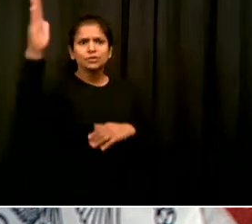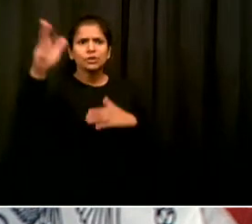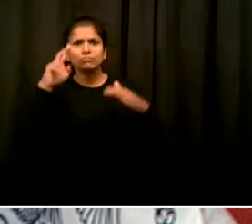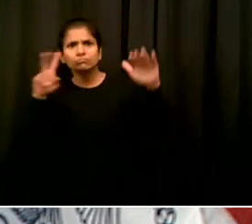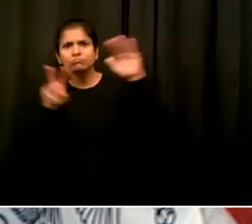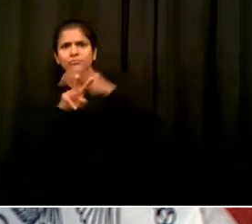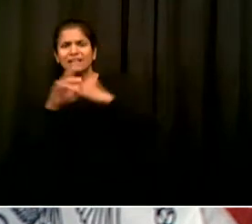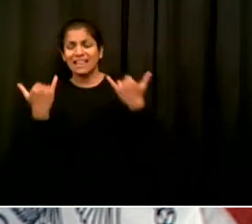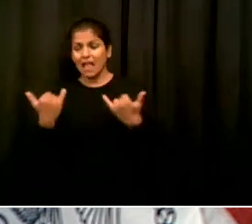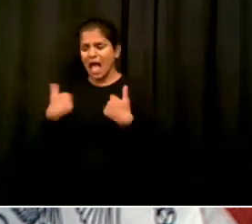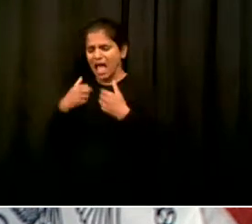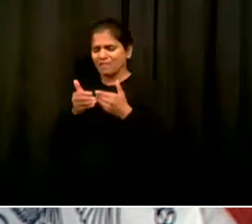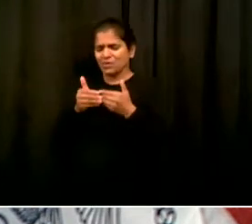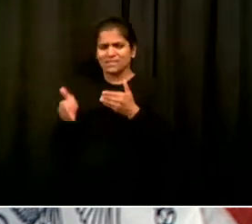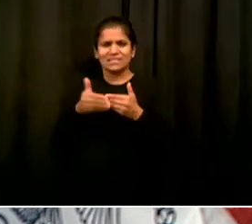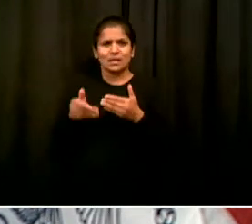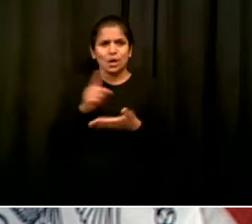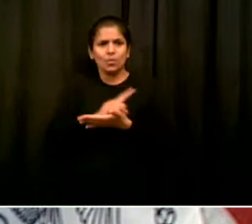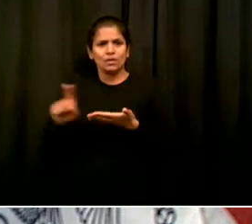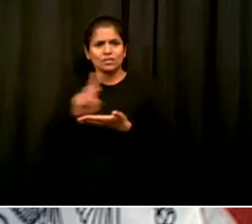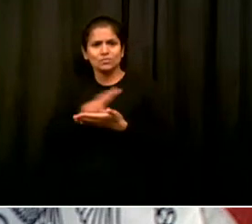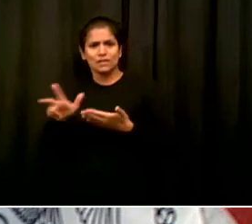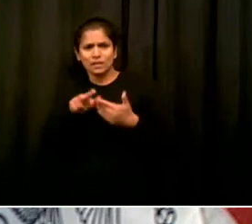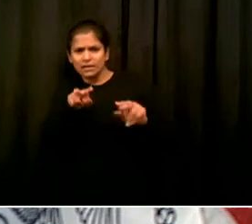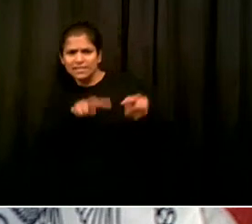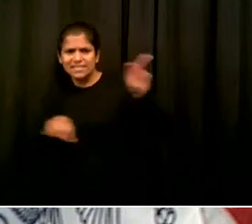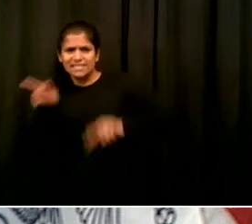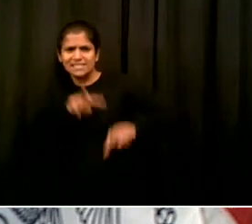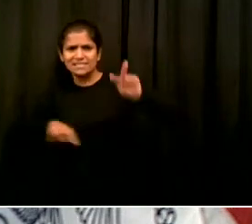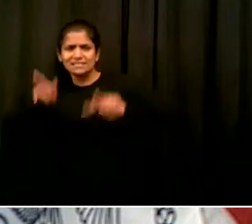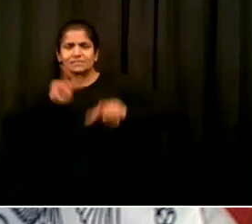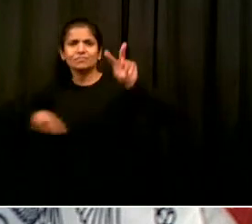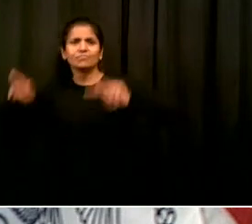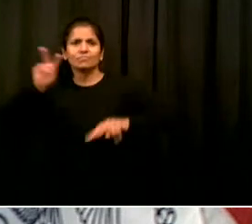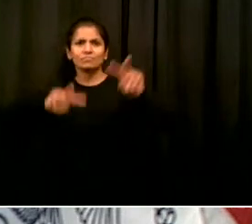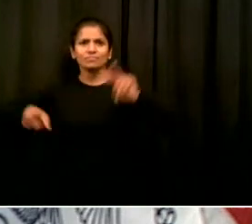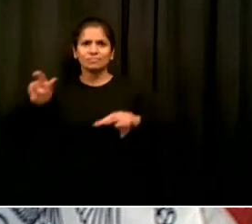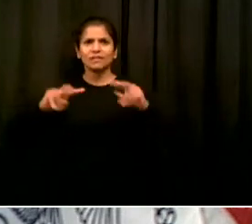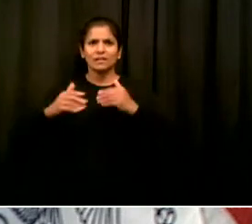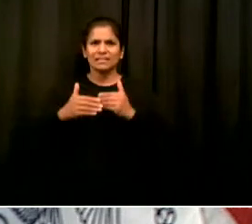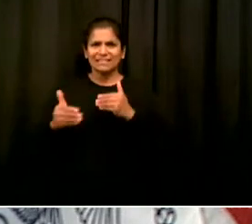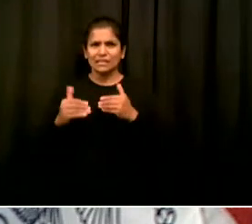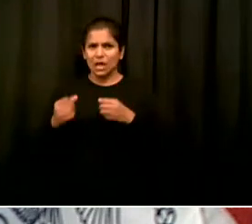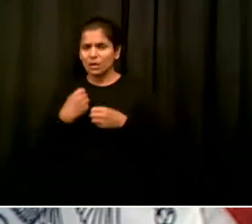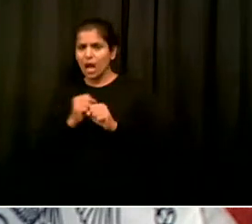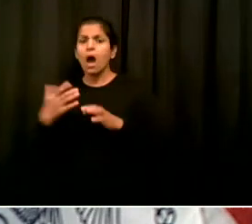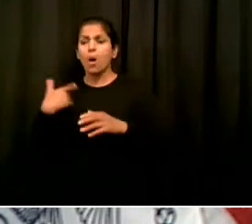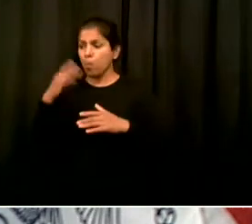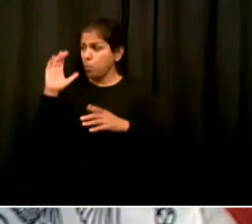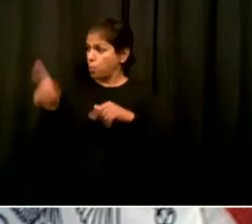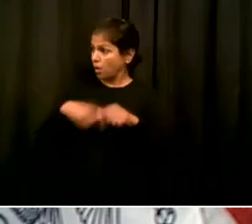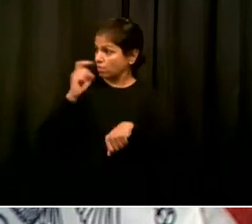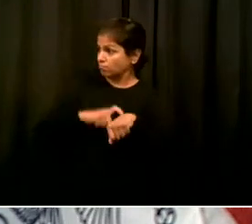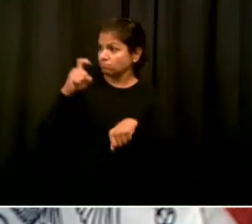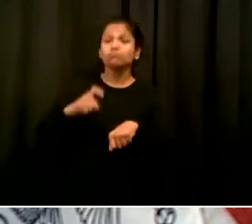SUBSTANTIALLY, WE'LL CERTAINLY Y CONSIDER IF WE NEED OTHER OPPORTUNITIES IN THE FUTURE. BUT RIGHT NOW, WE'VE GIVEN PARENT THE INFORMATION THEY